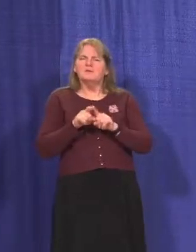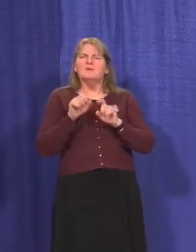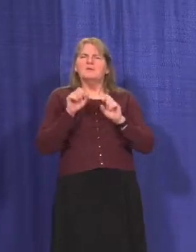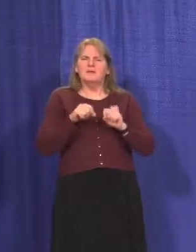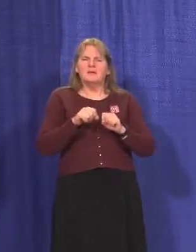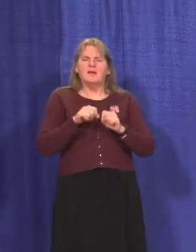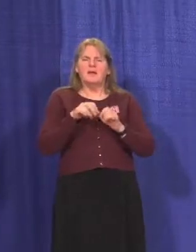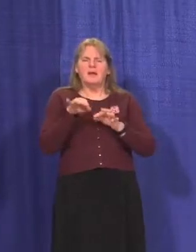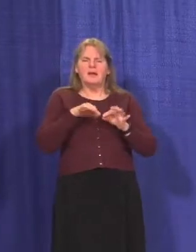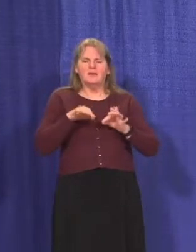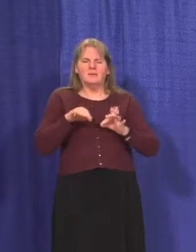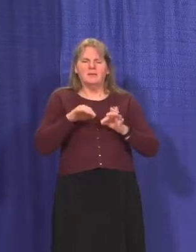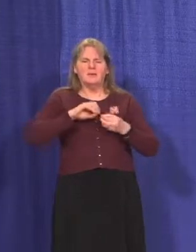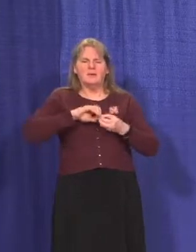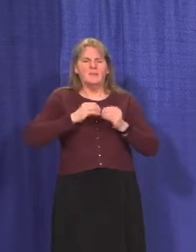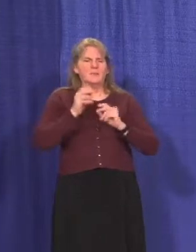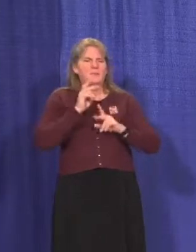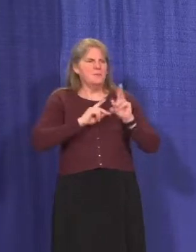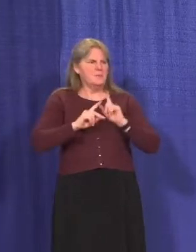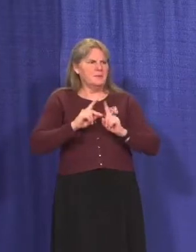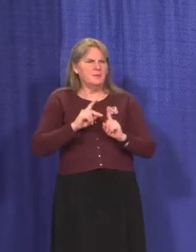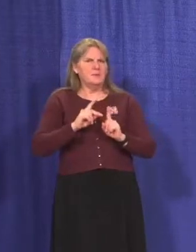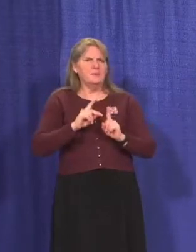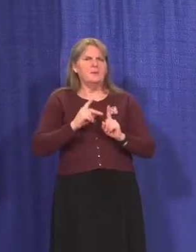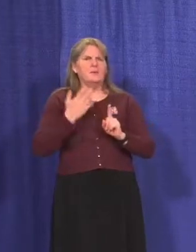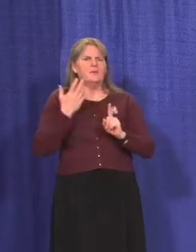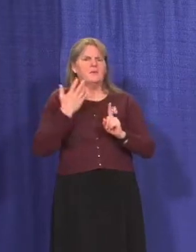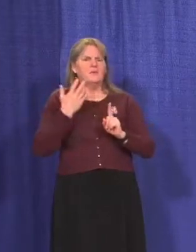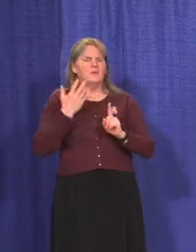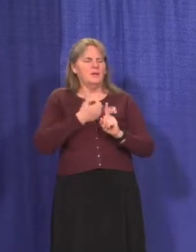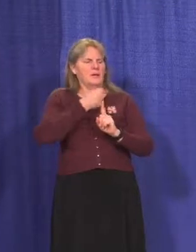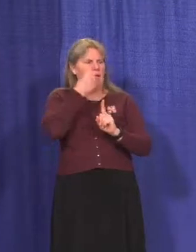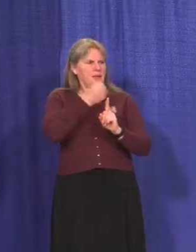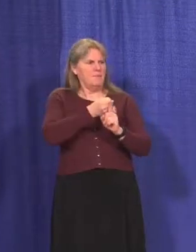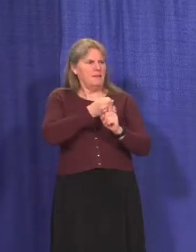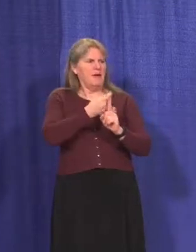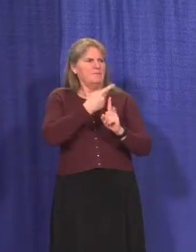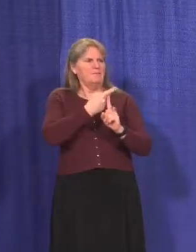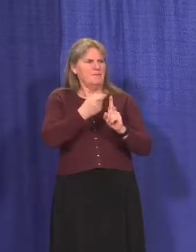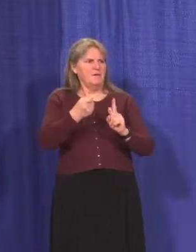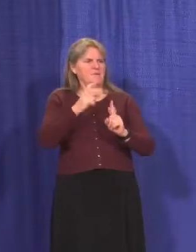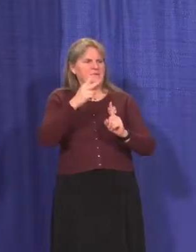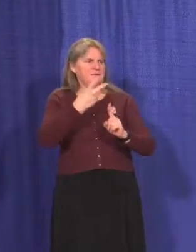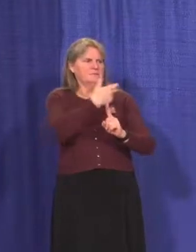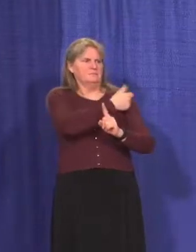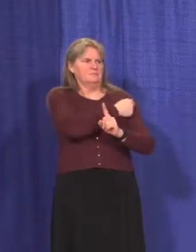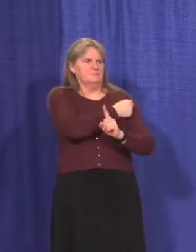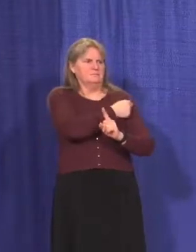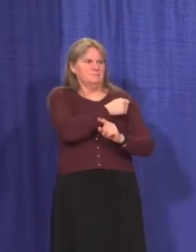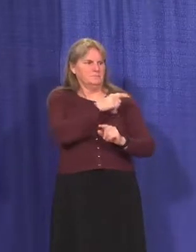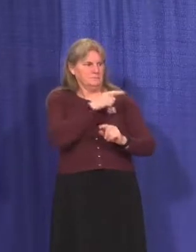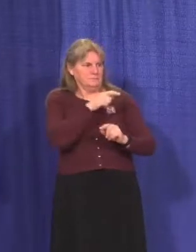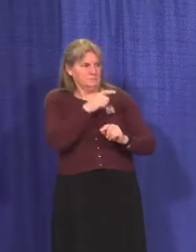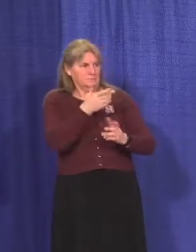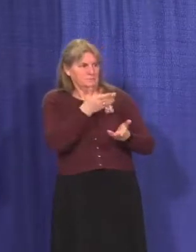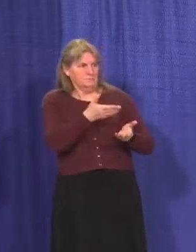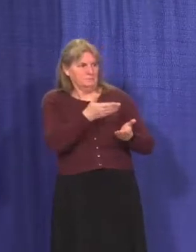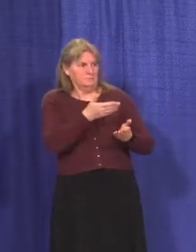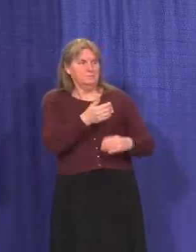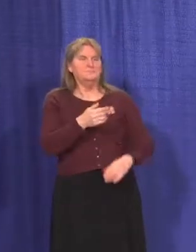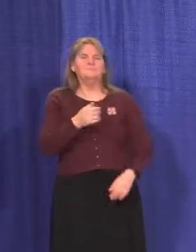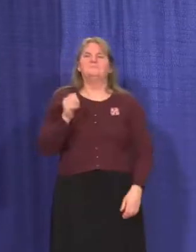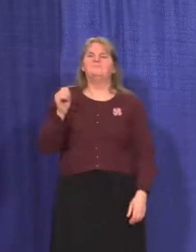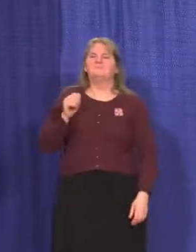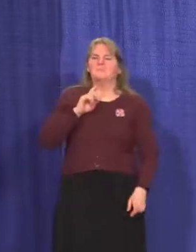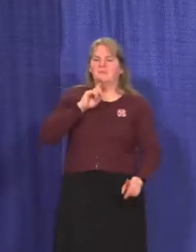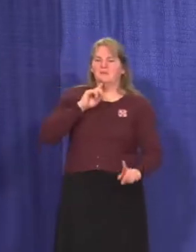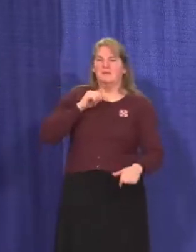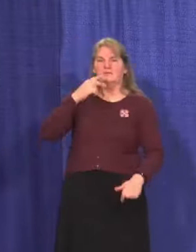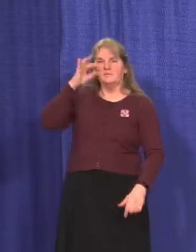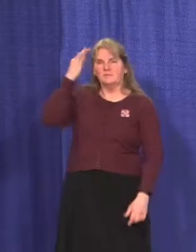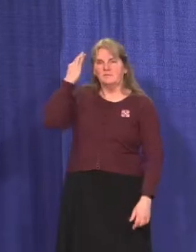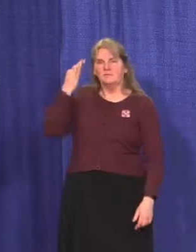been affected by the symptoms.